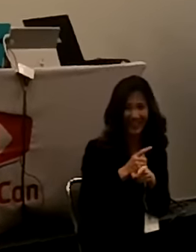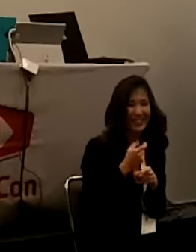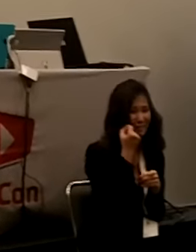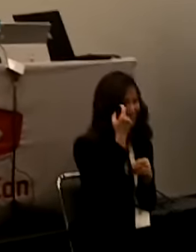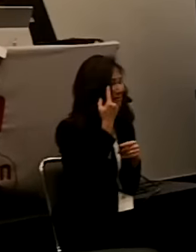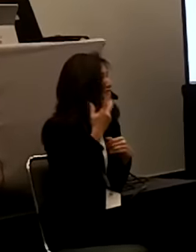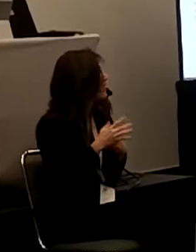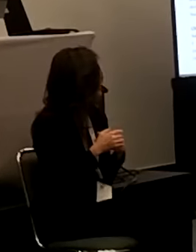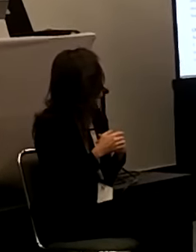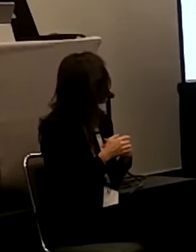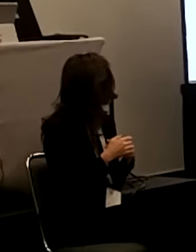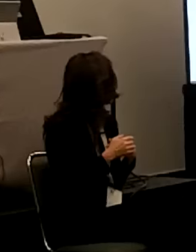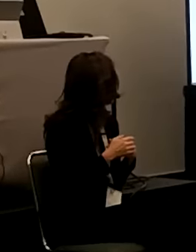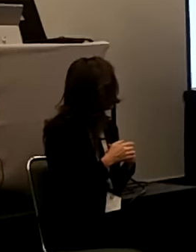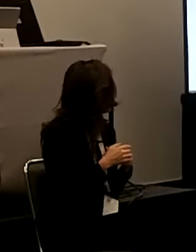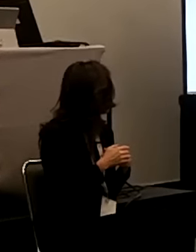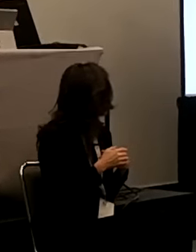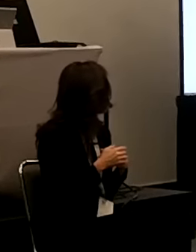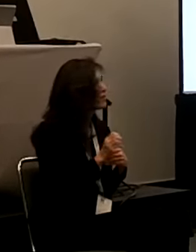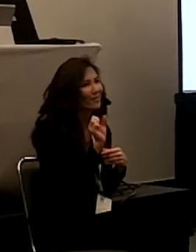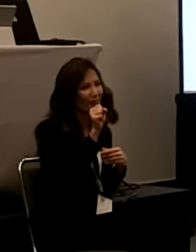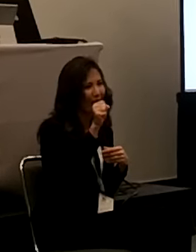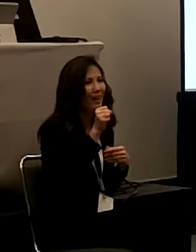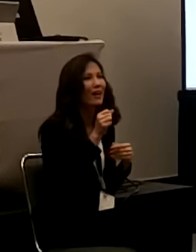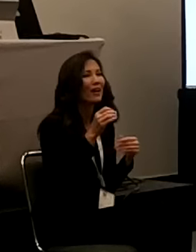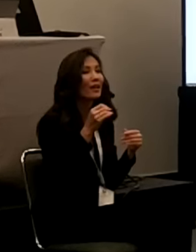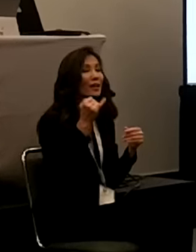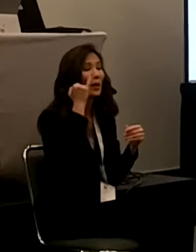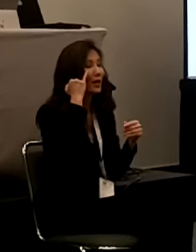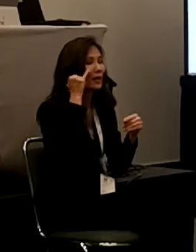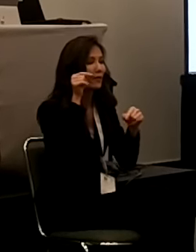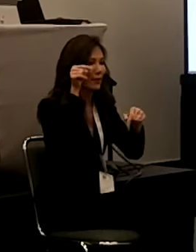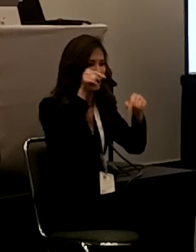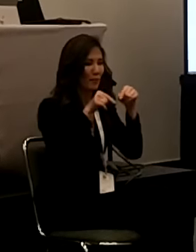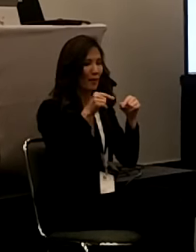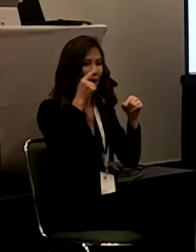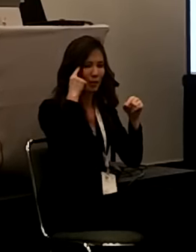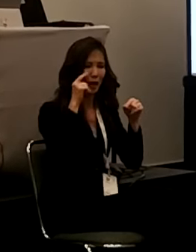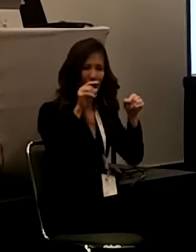And, uh... Yeah. So, when you go back and you think that it's saved,